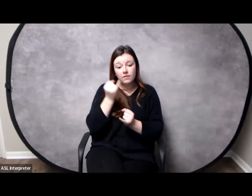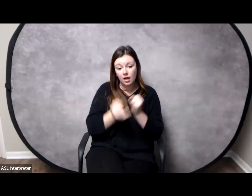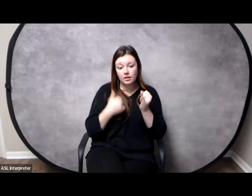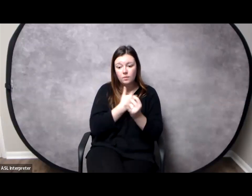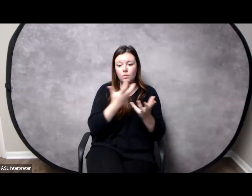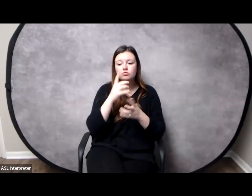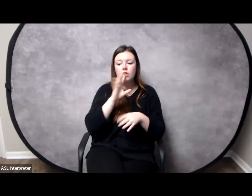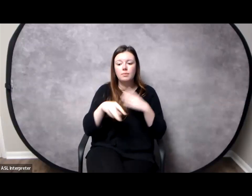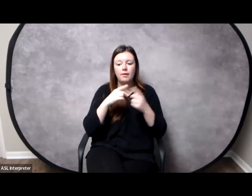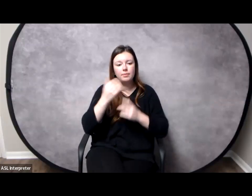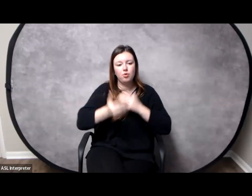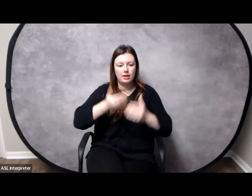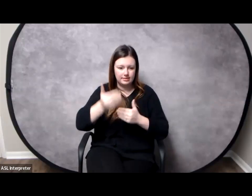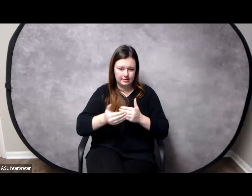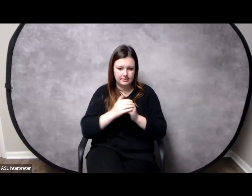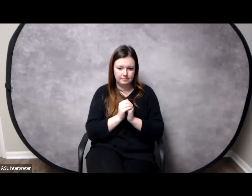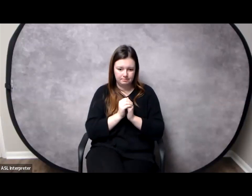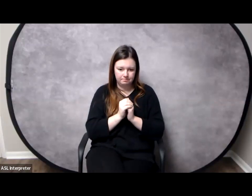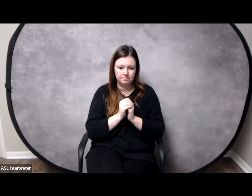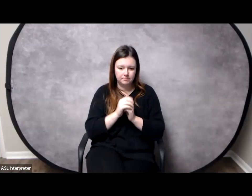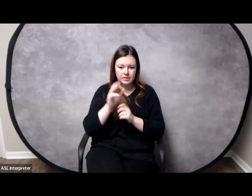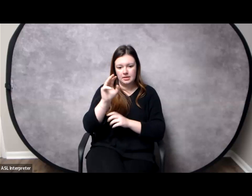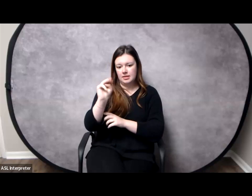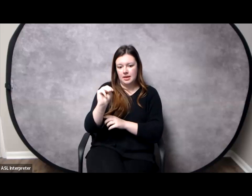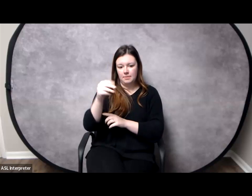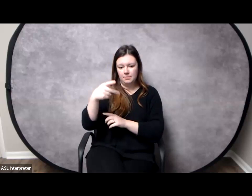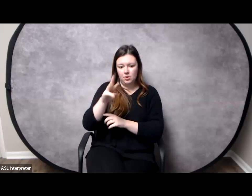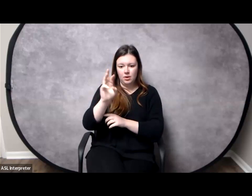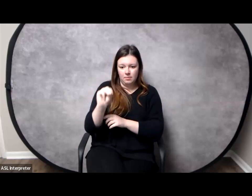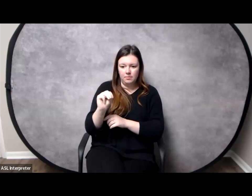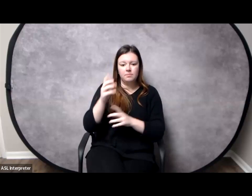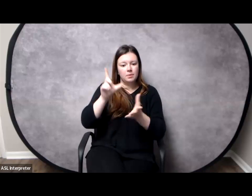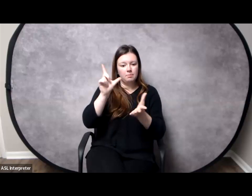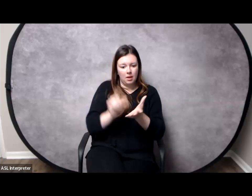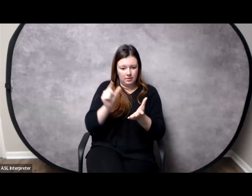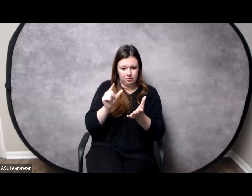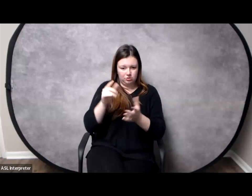So MPRM was published, as Pam mentioned, on September 14th.